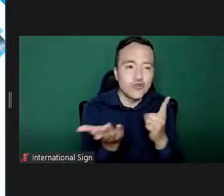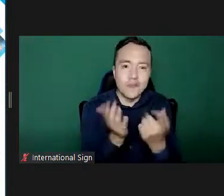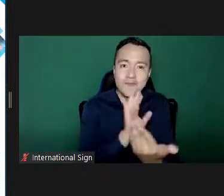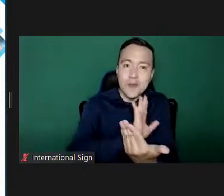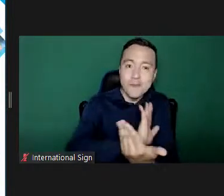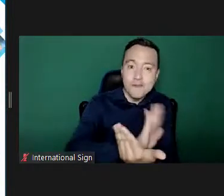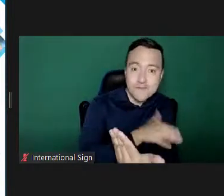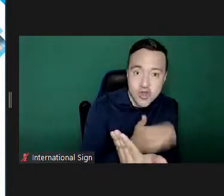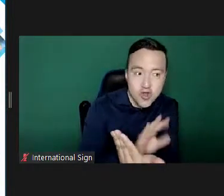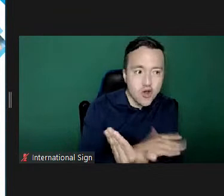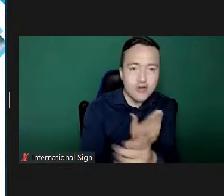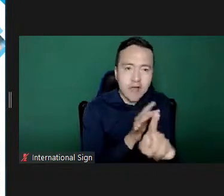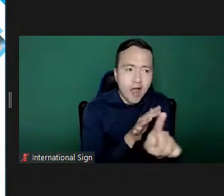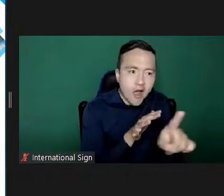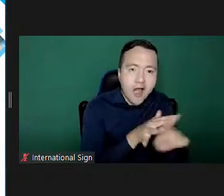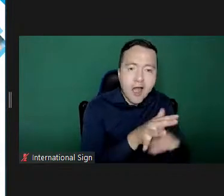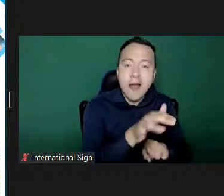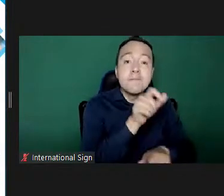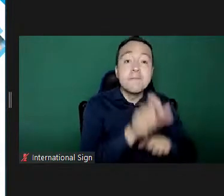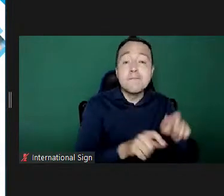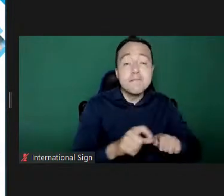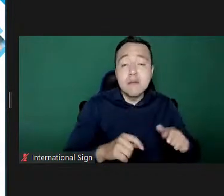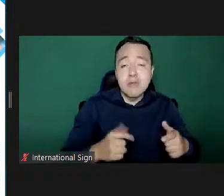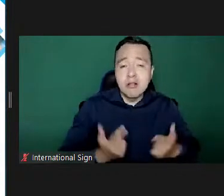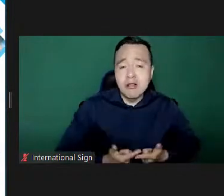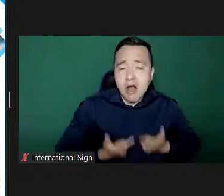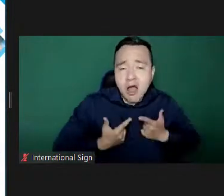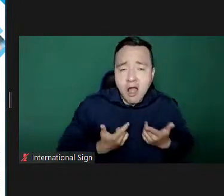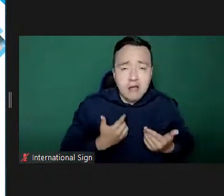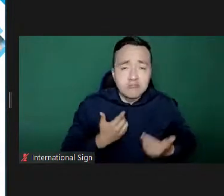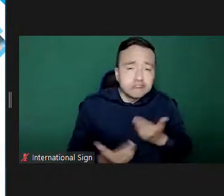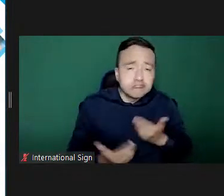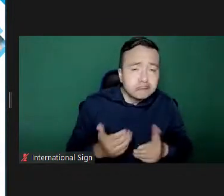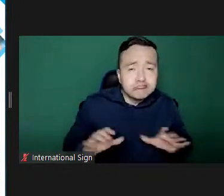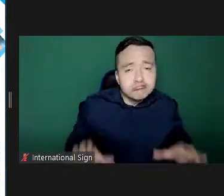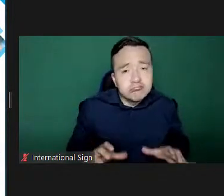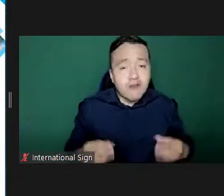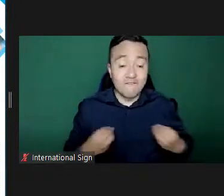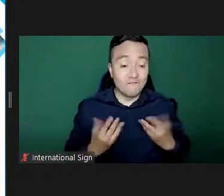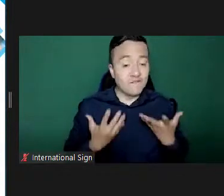Rather than just prescribing what is clinically correct.